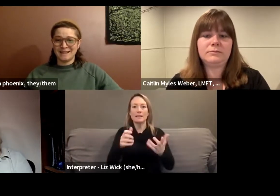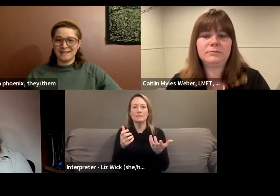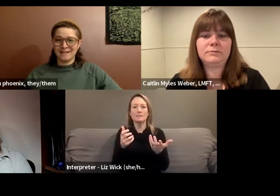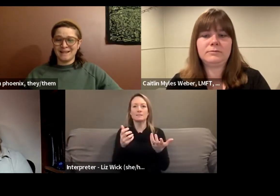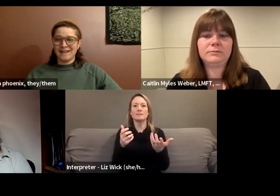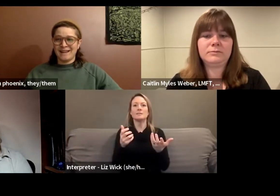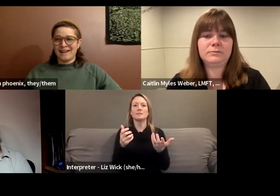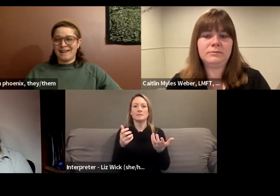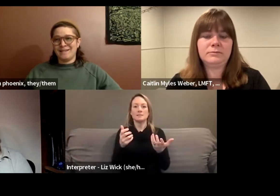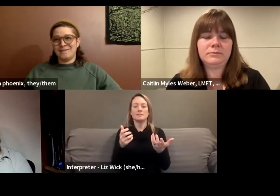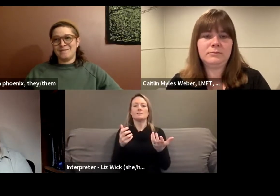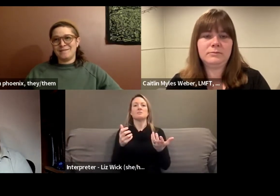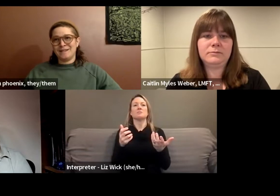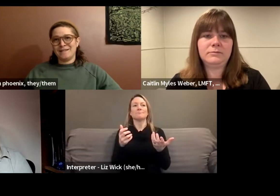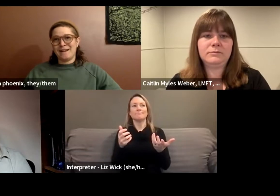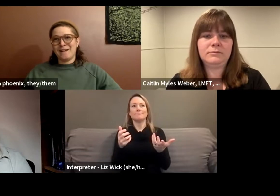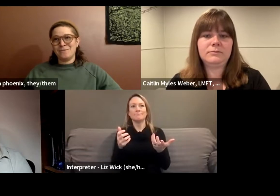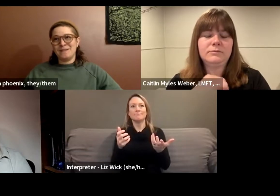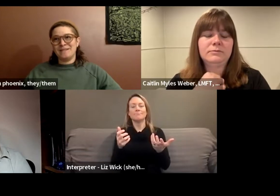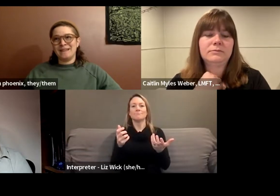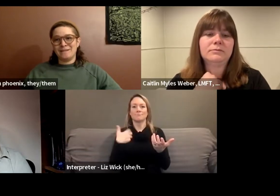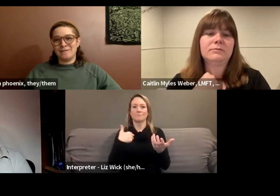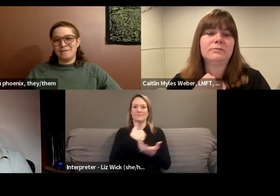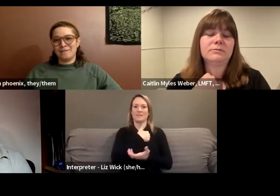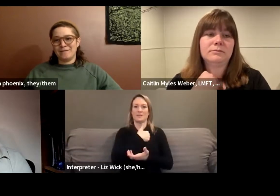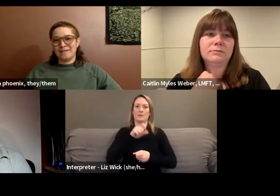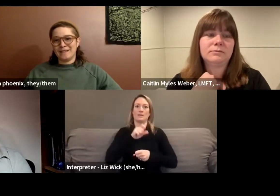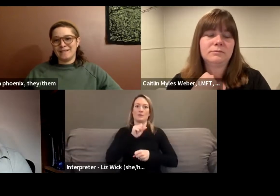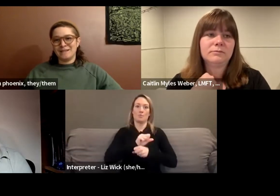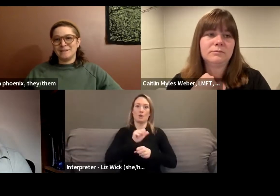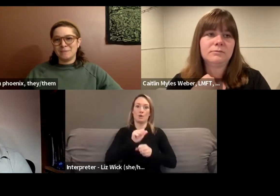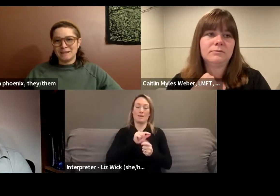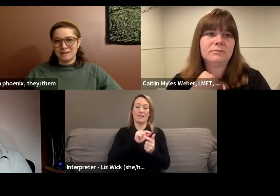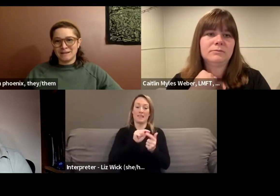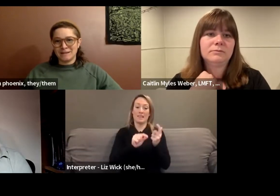and you know, how do we live in these spaces